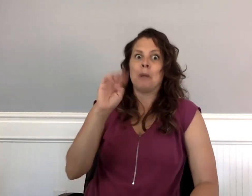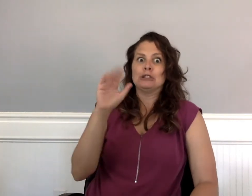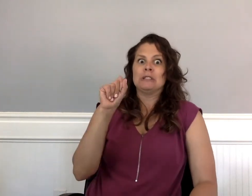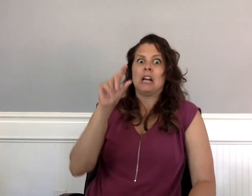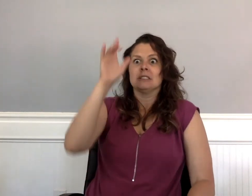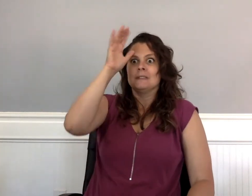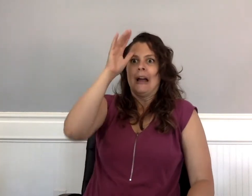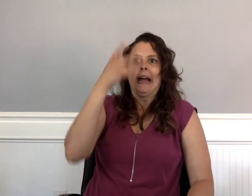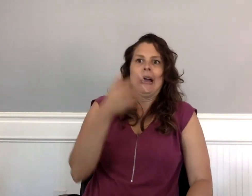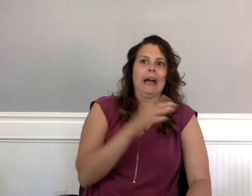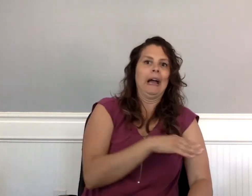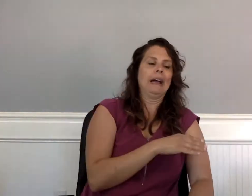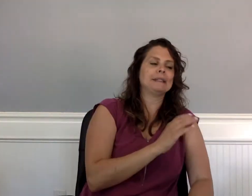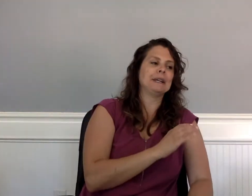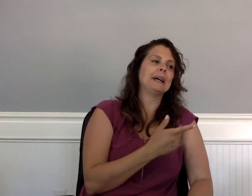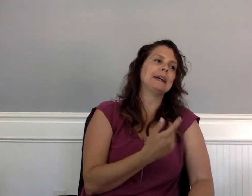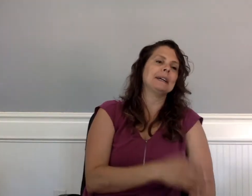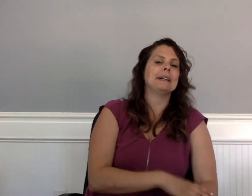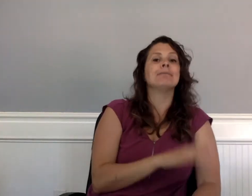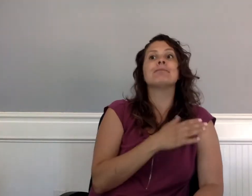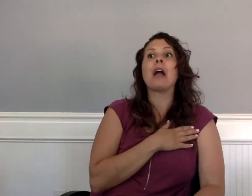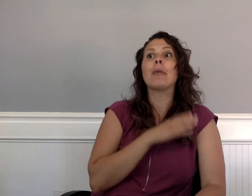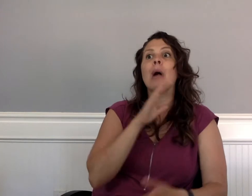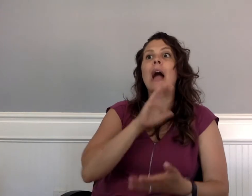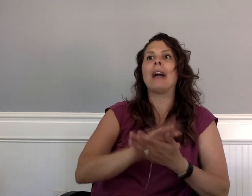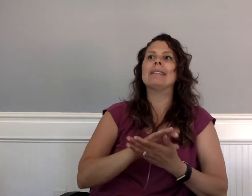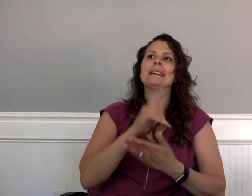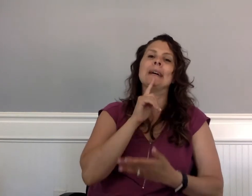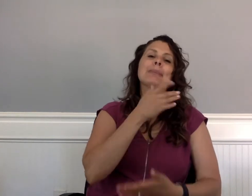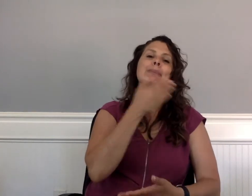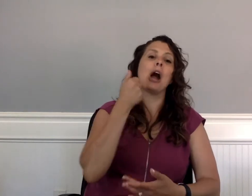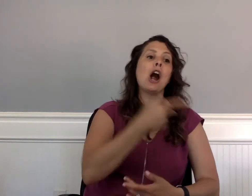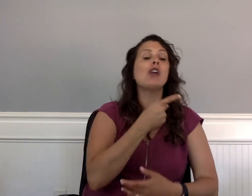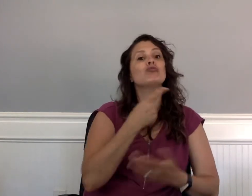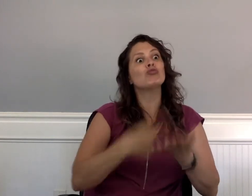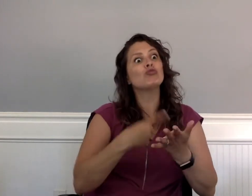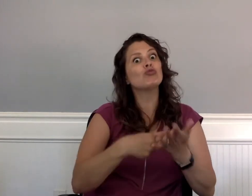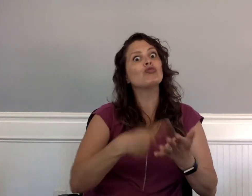Mr. Castle turned to Charlie. “My wife thinks it would be better if